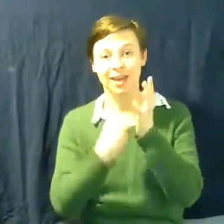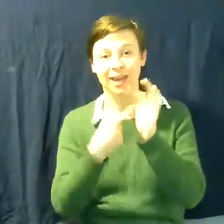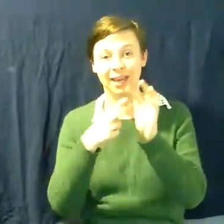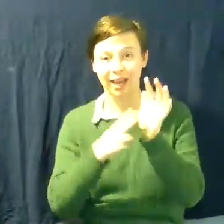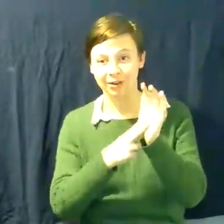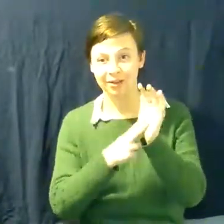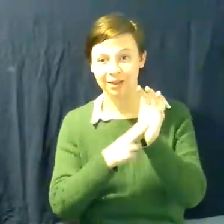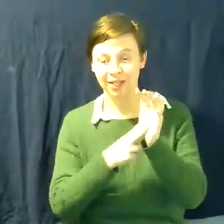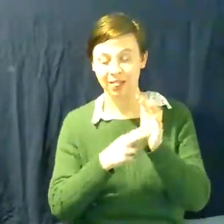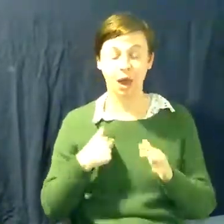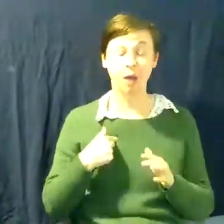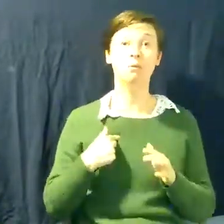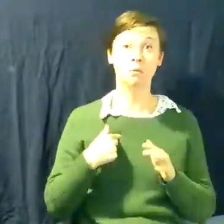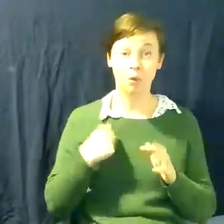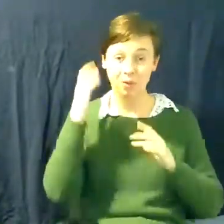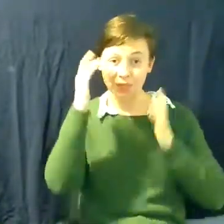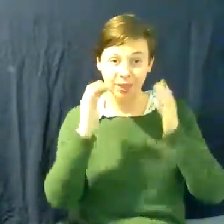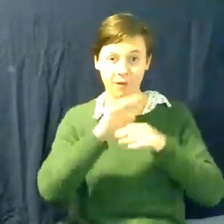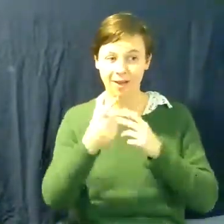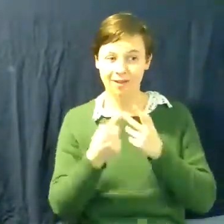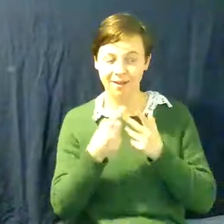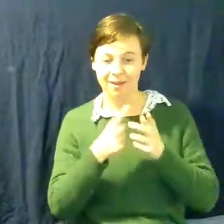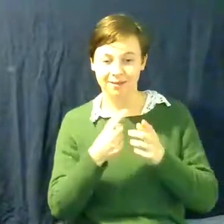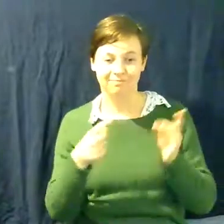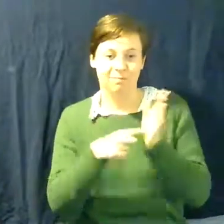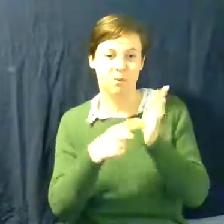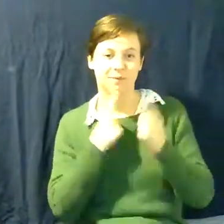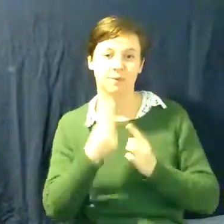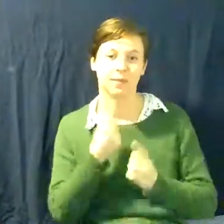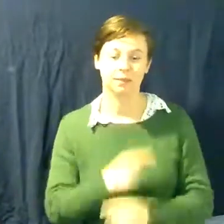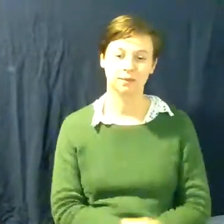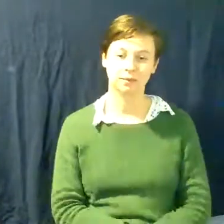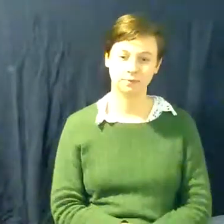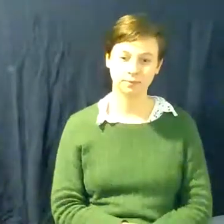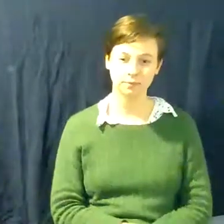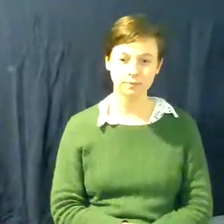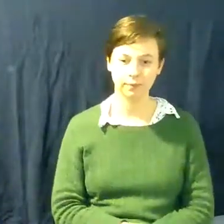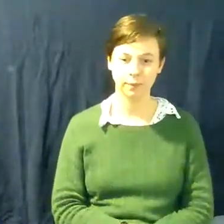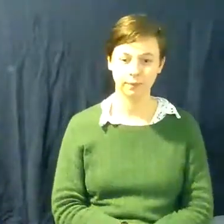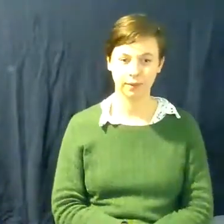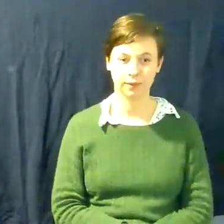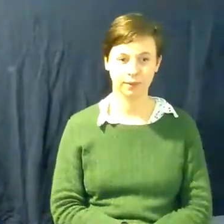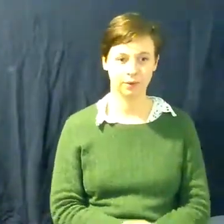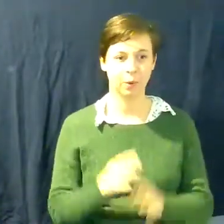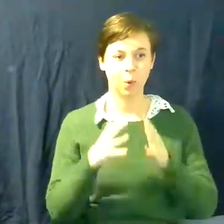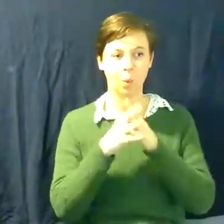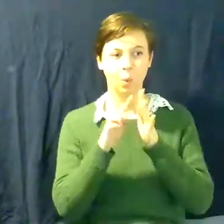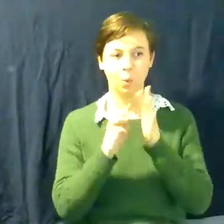be good to have someone interstate so you're not in positio competition. So thank you for